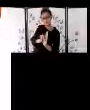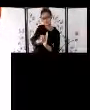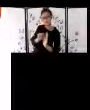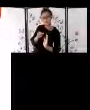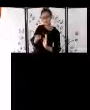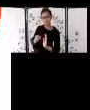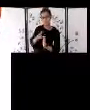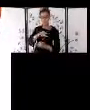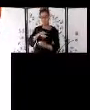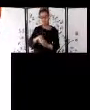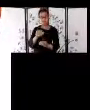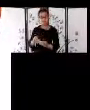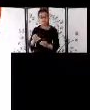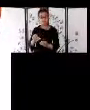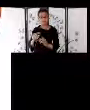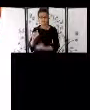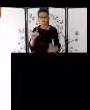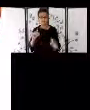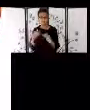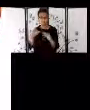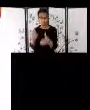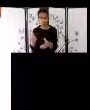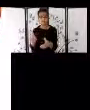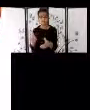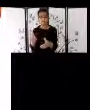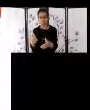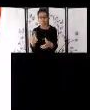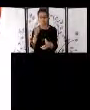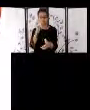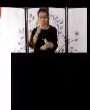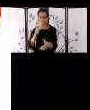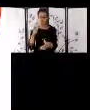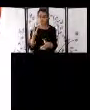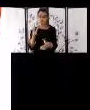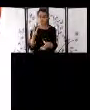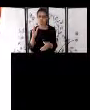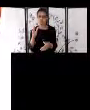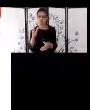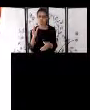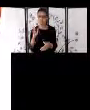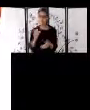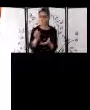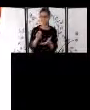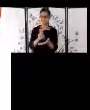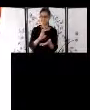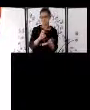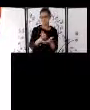for this equity measure. The specific information provided in the voluntary demographic survey